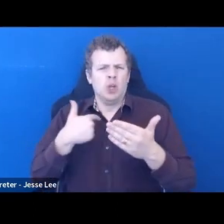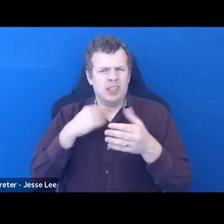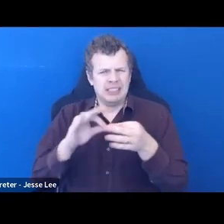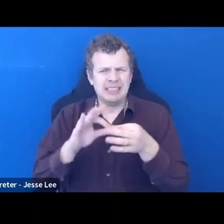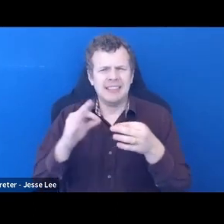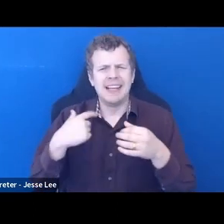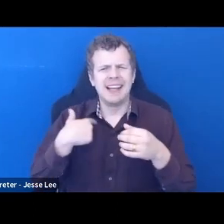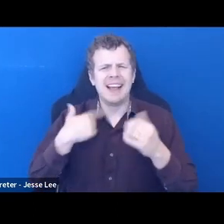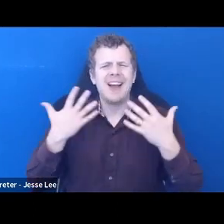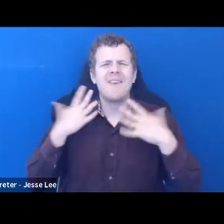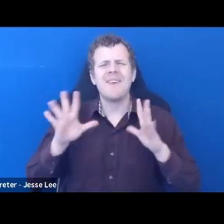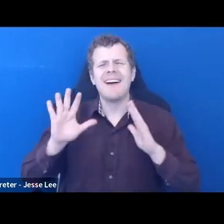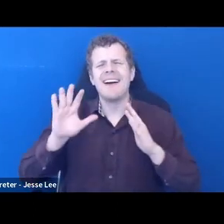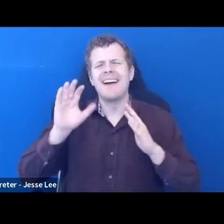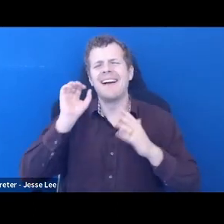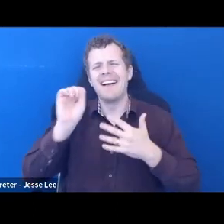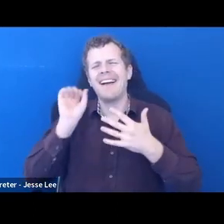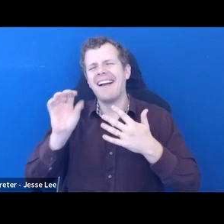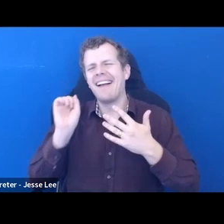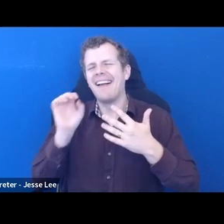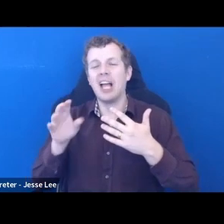on all that information I just showed.